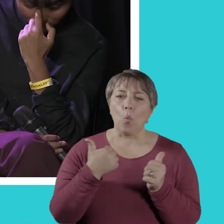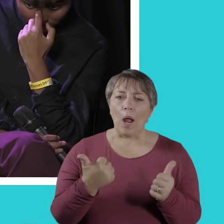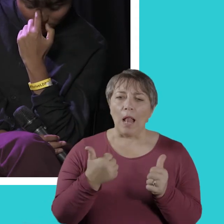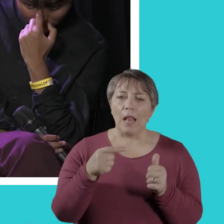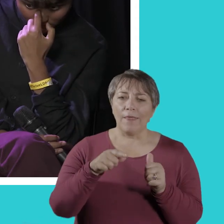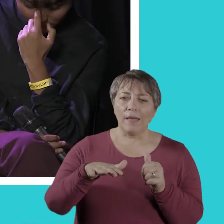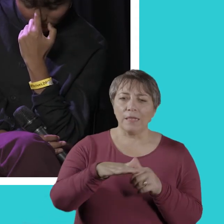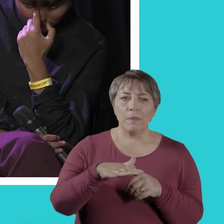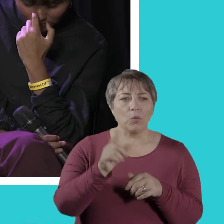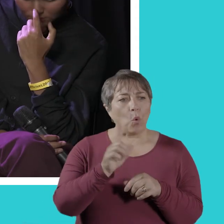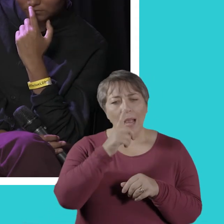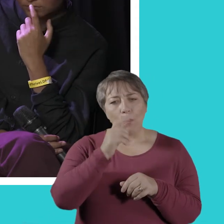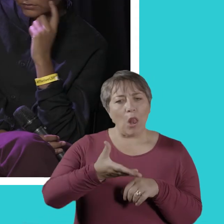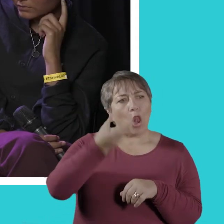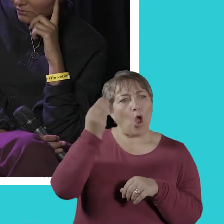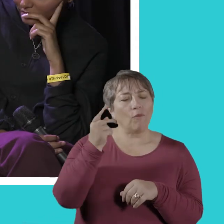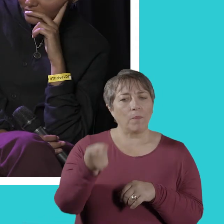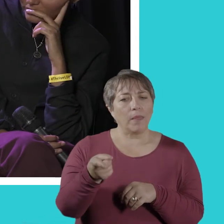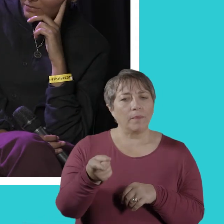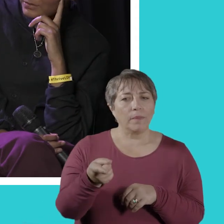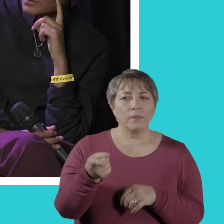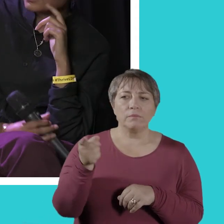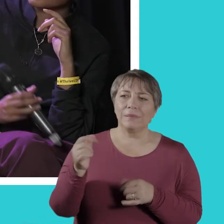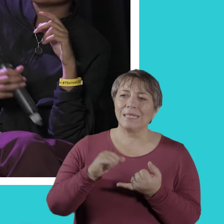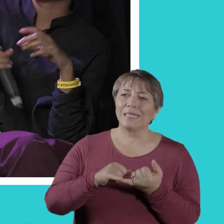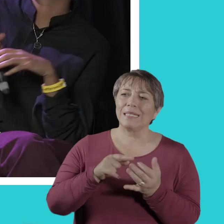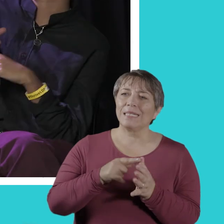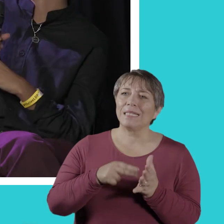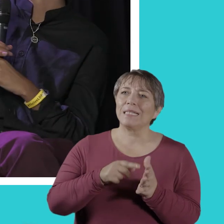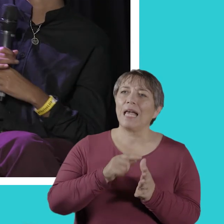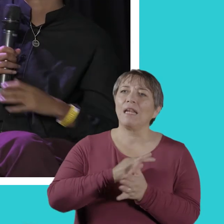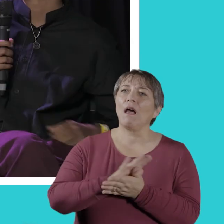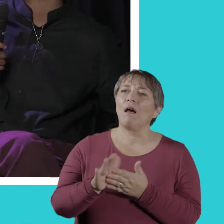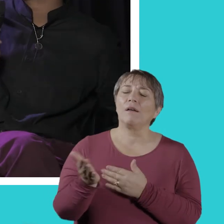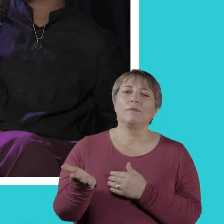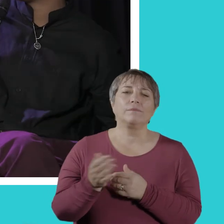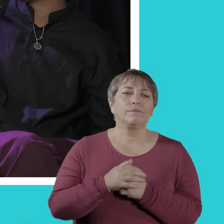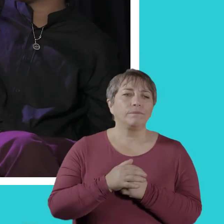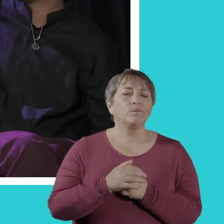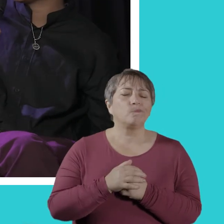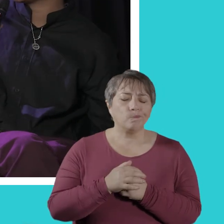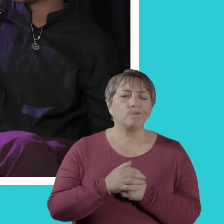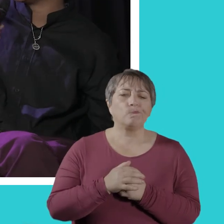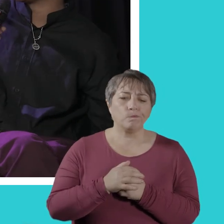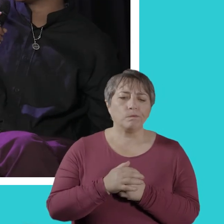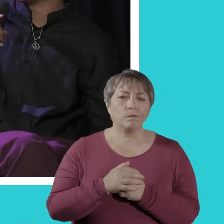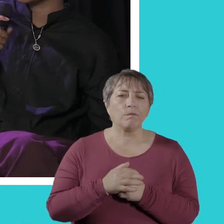do you think we can learn from them? So maybe I'll start with you Sanah . Have you got any ideas? There's a lot of there's a lot of really great work happening at the moment.